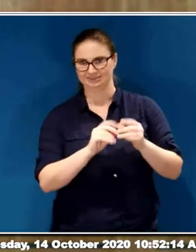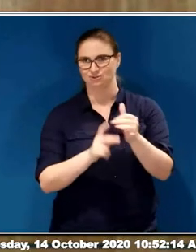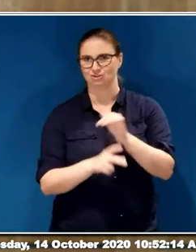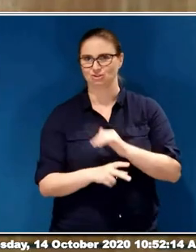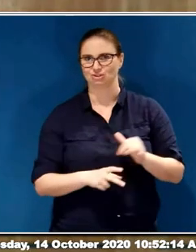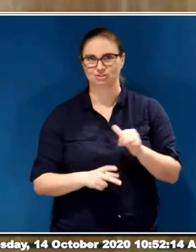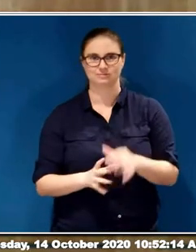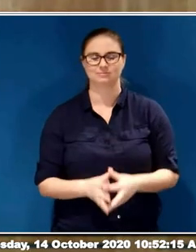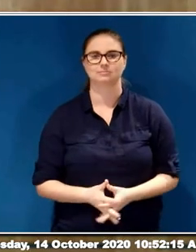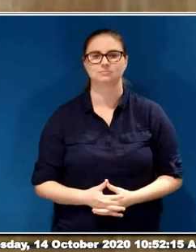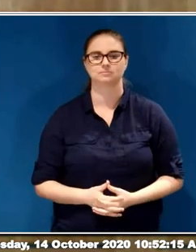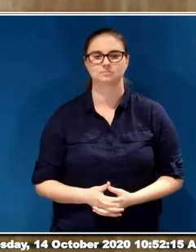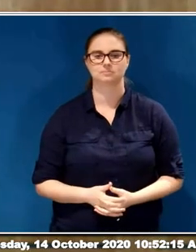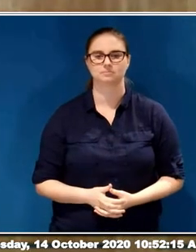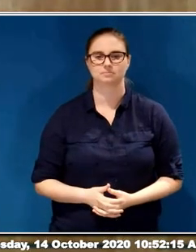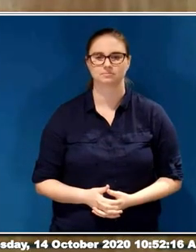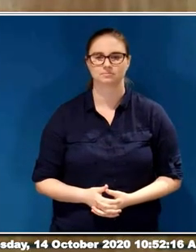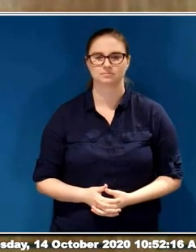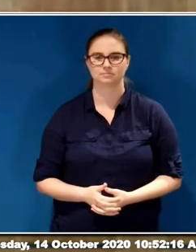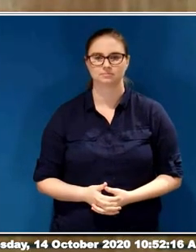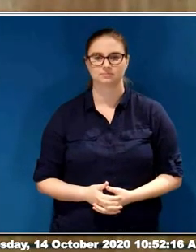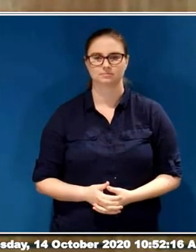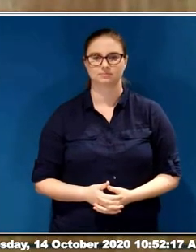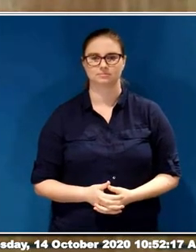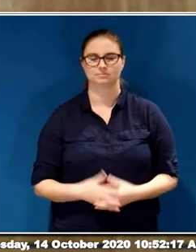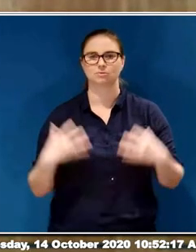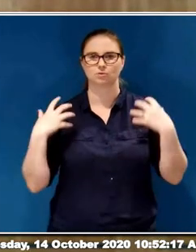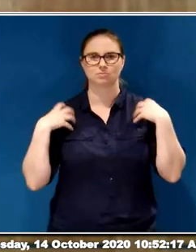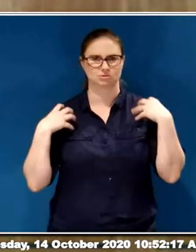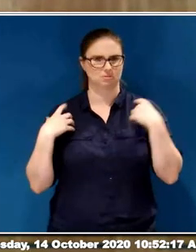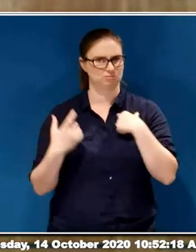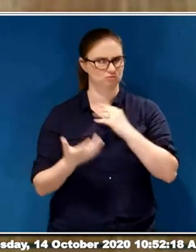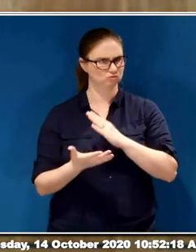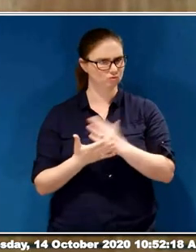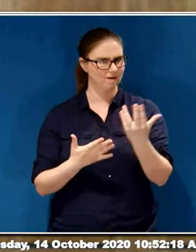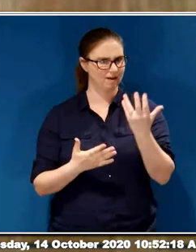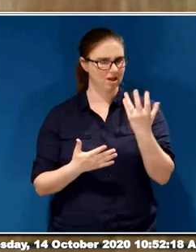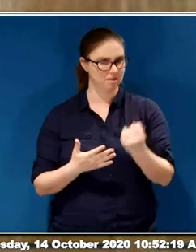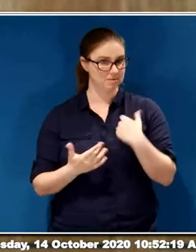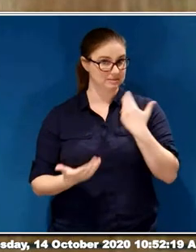I'm sure they are. But I'm wondering if they've got the right number for the next extract.